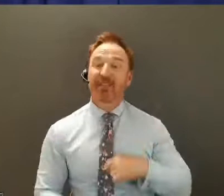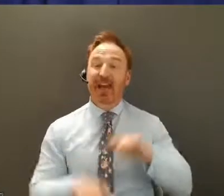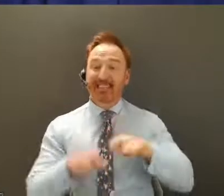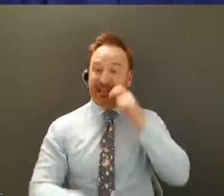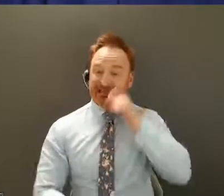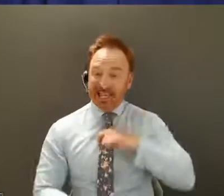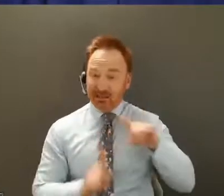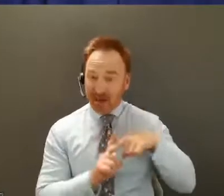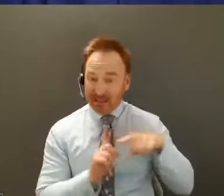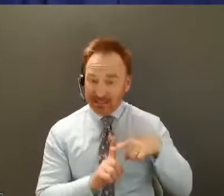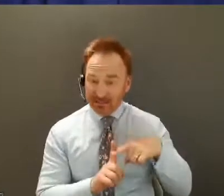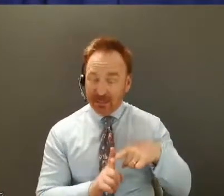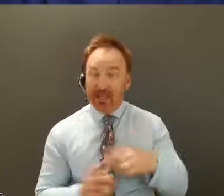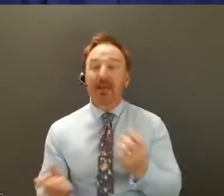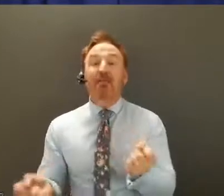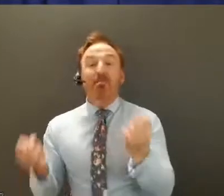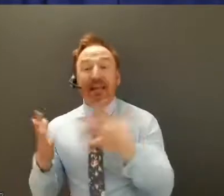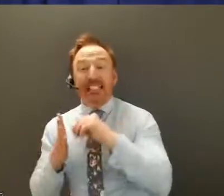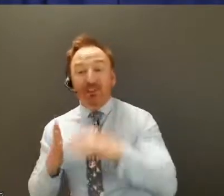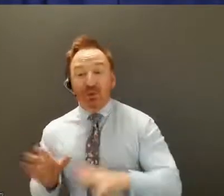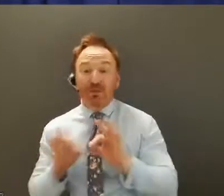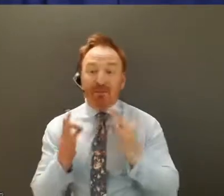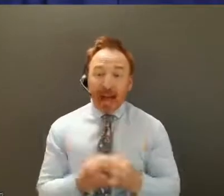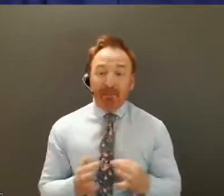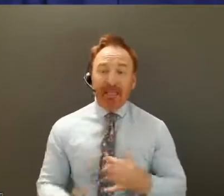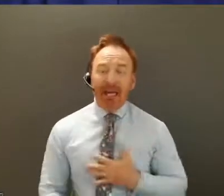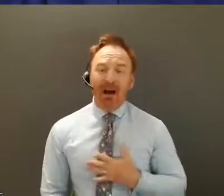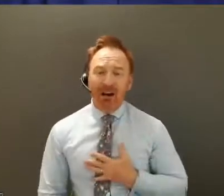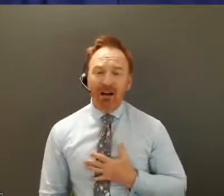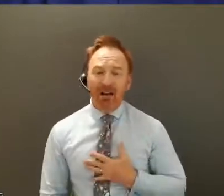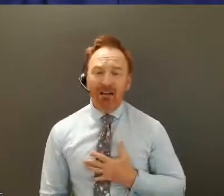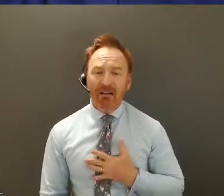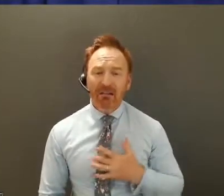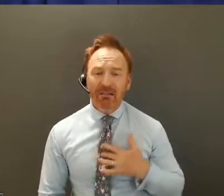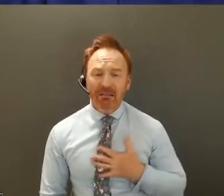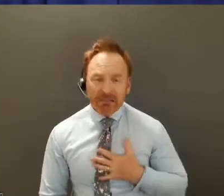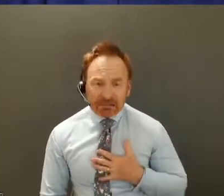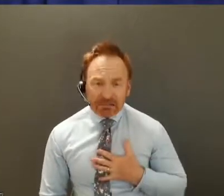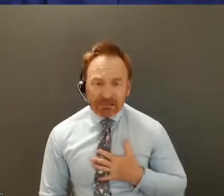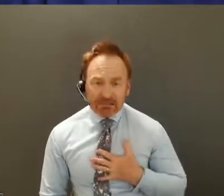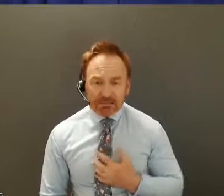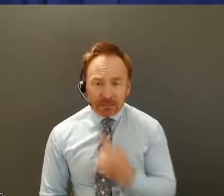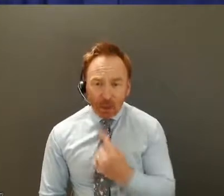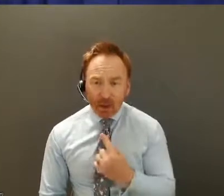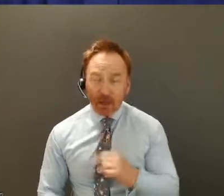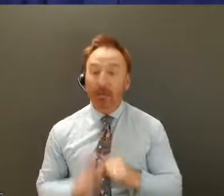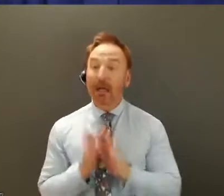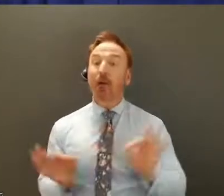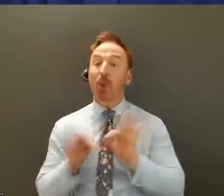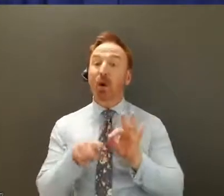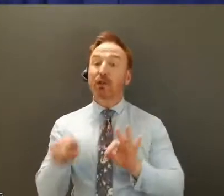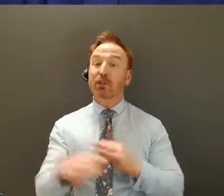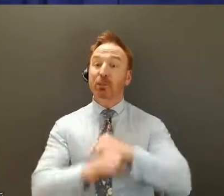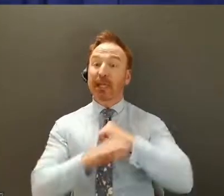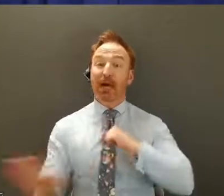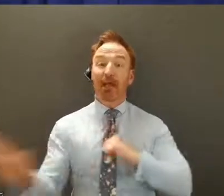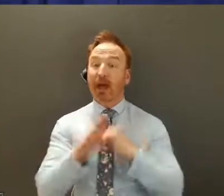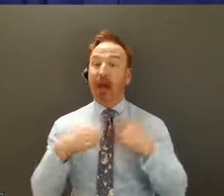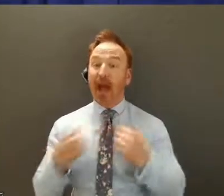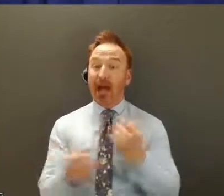to offer first dose for use in communities youth can receive their first dose at the next